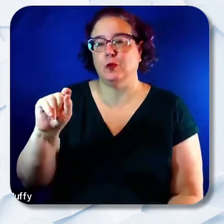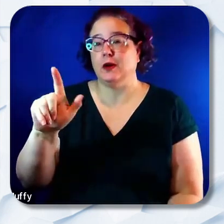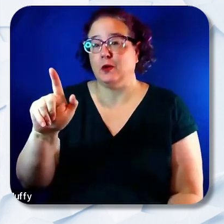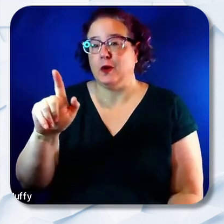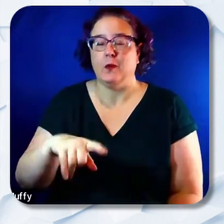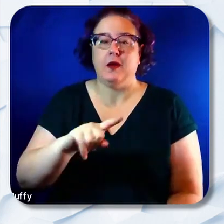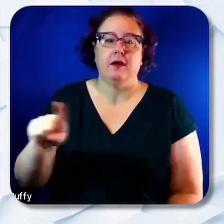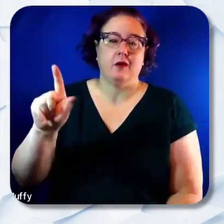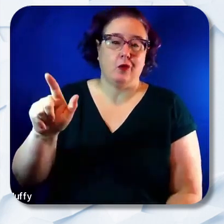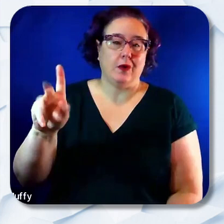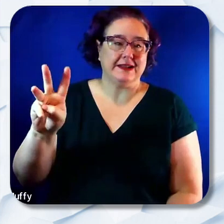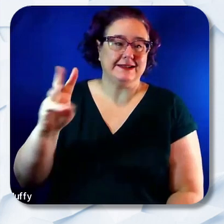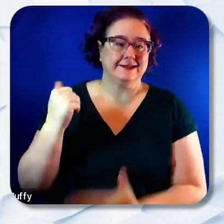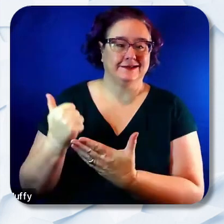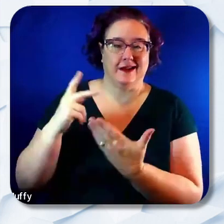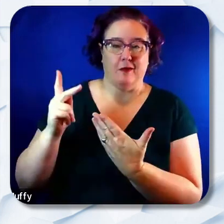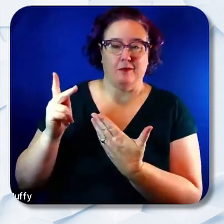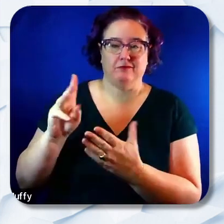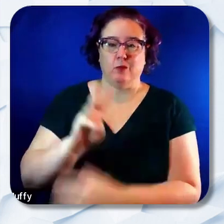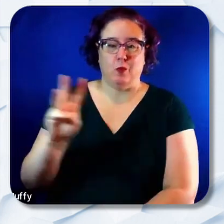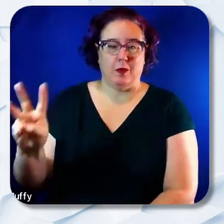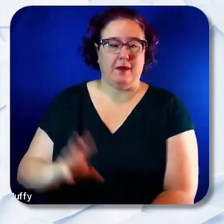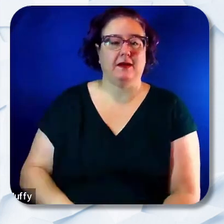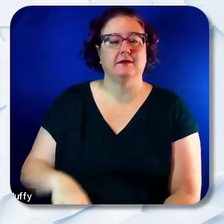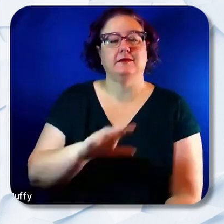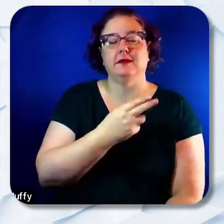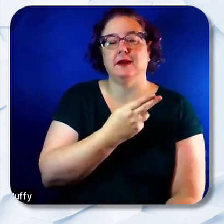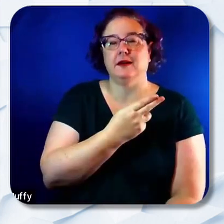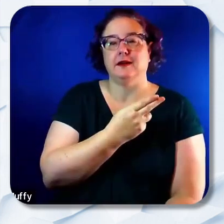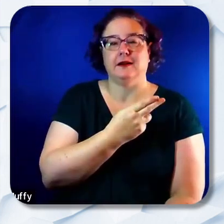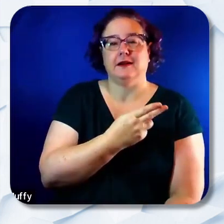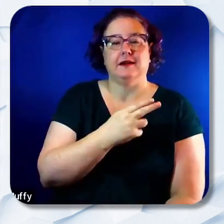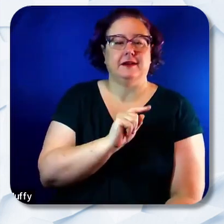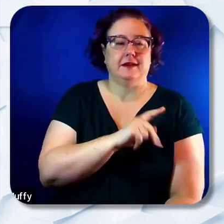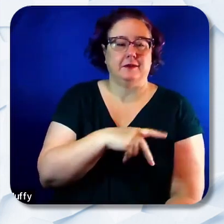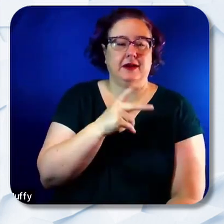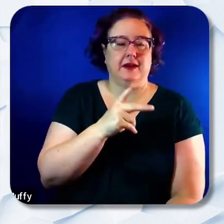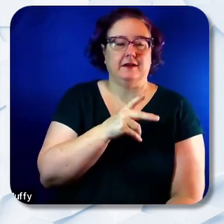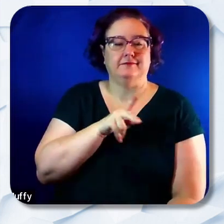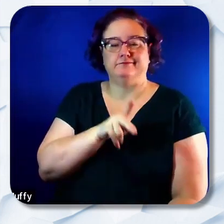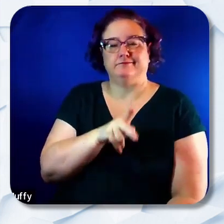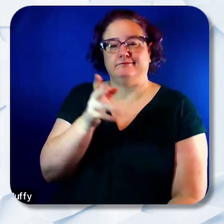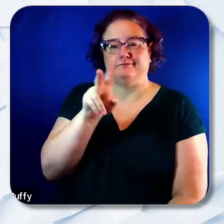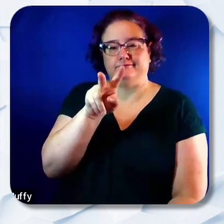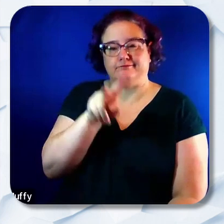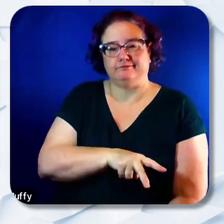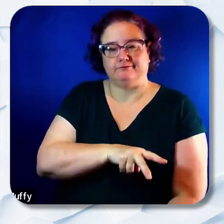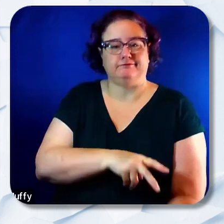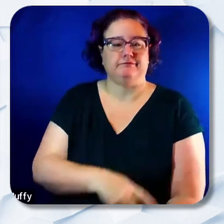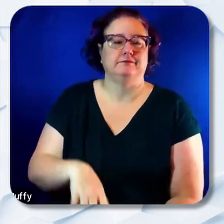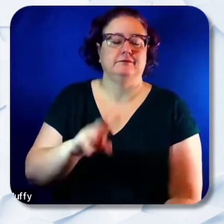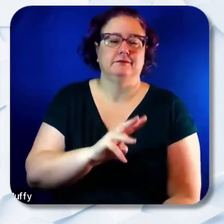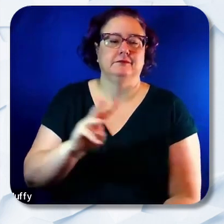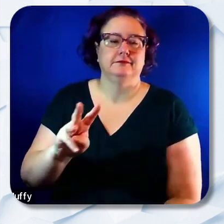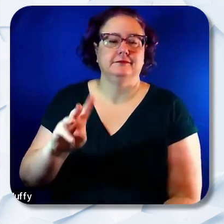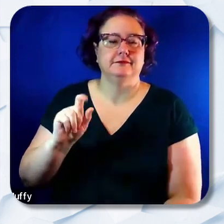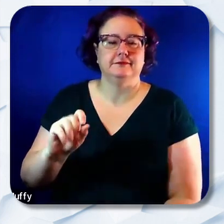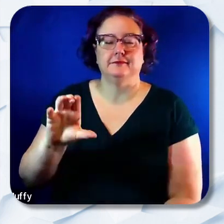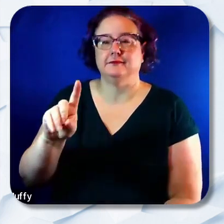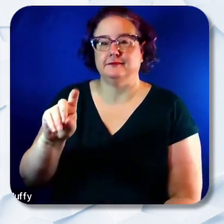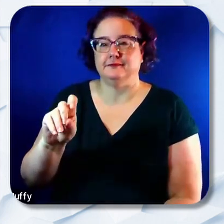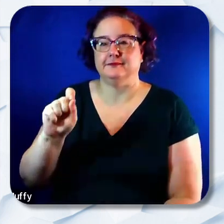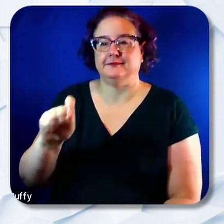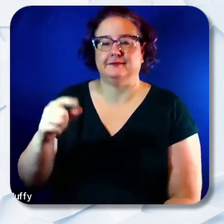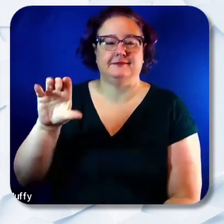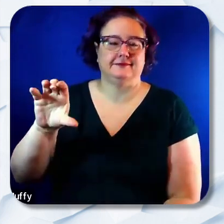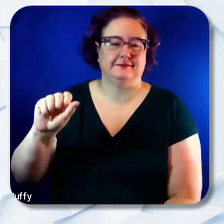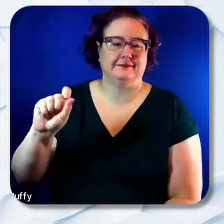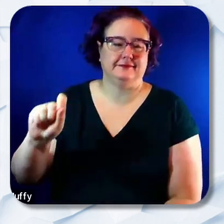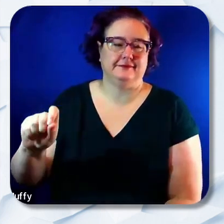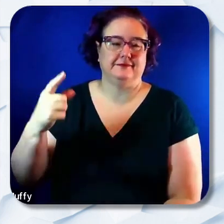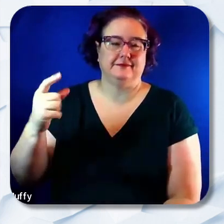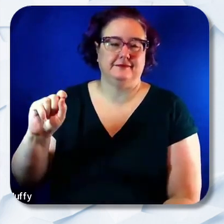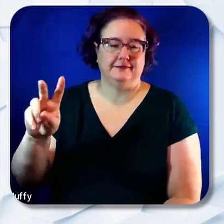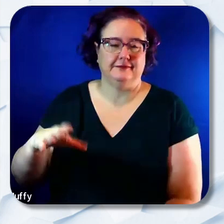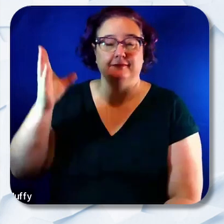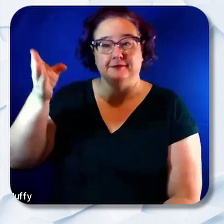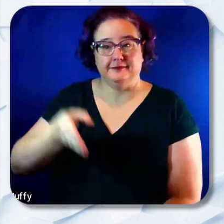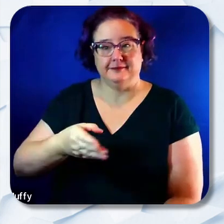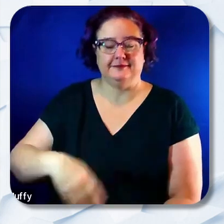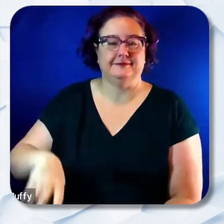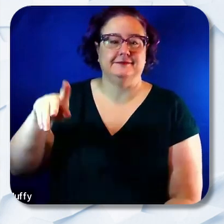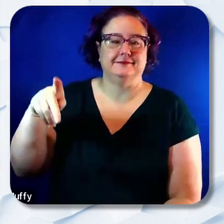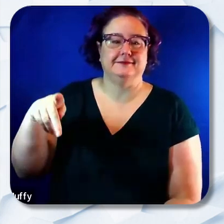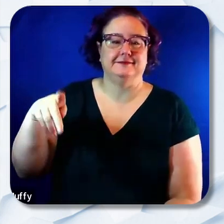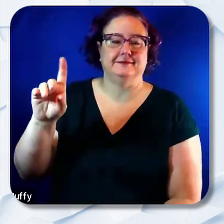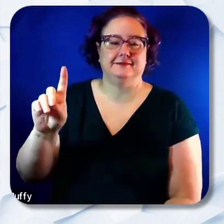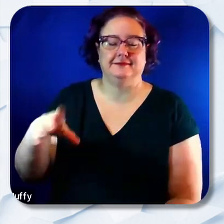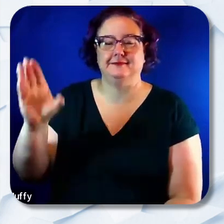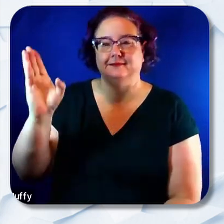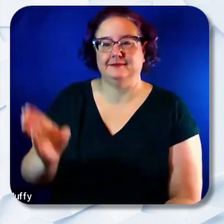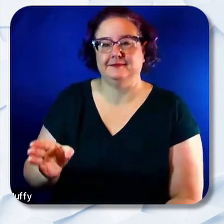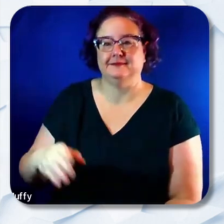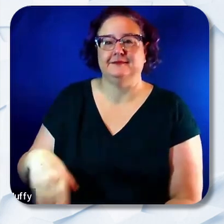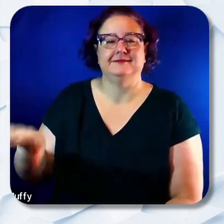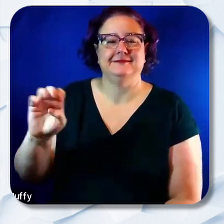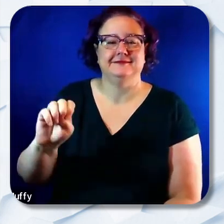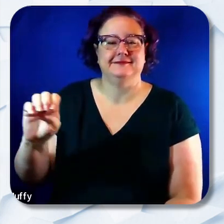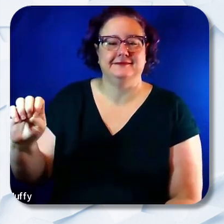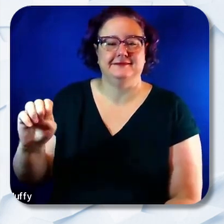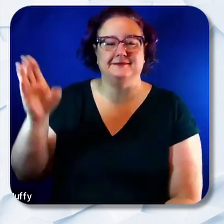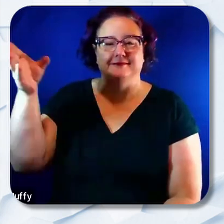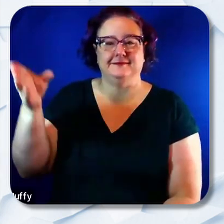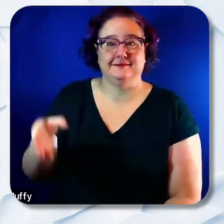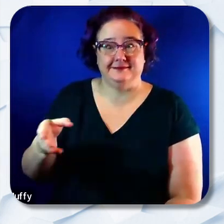web page at https://www.cde.ca.gov/pd/ee/eef2021.asp.